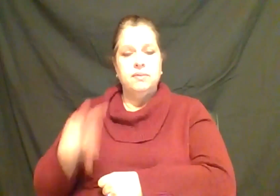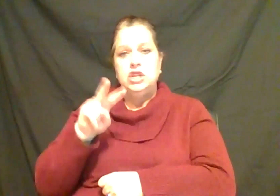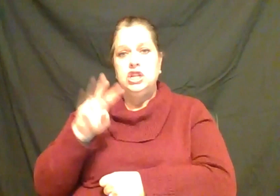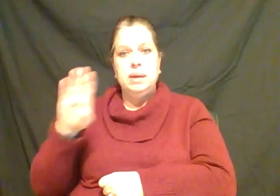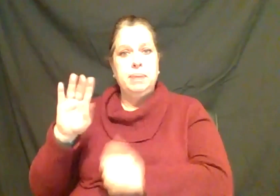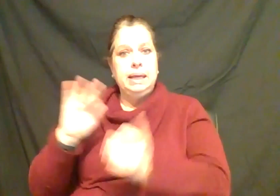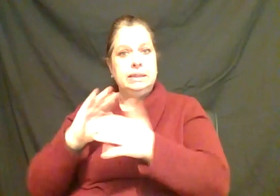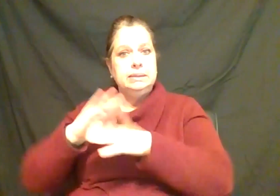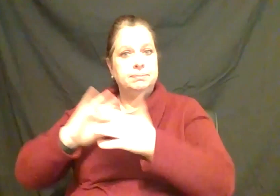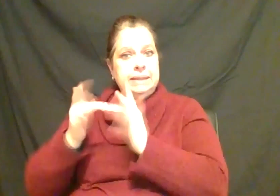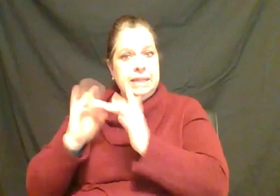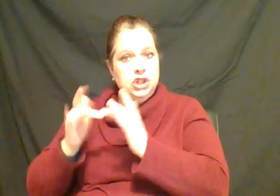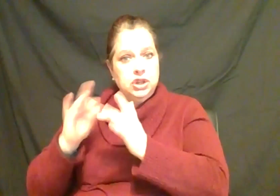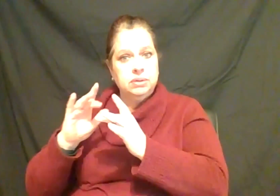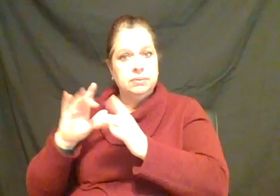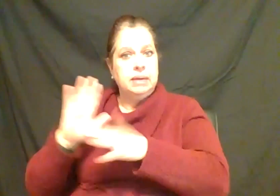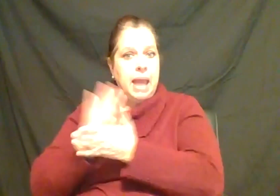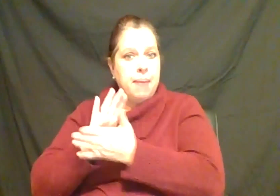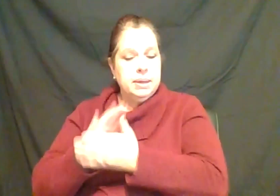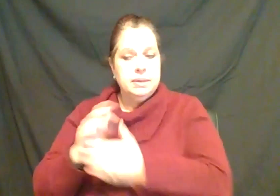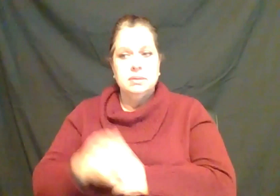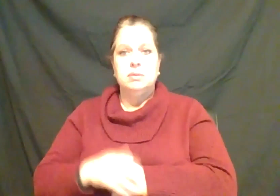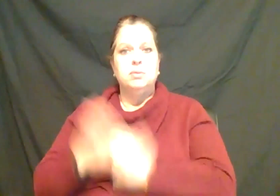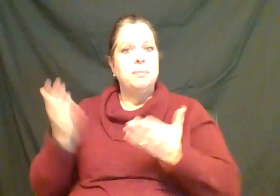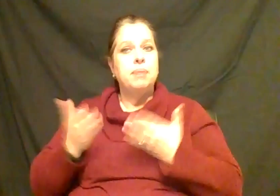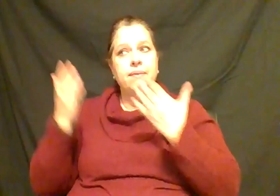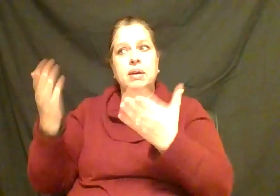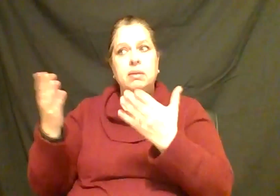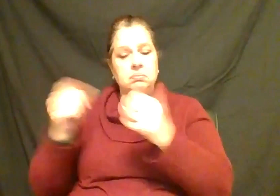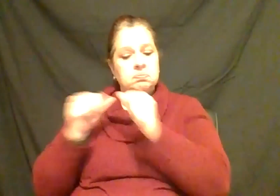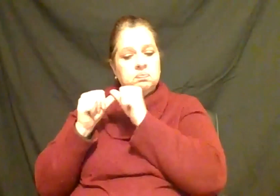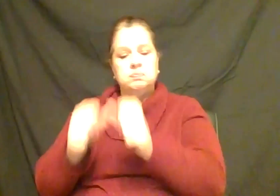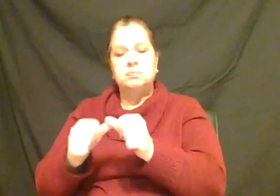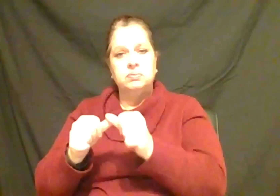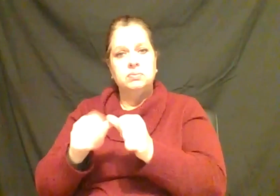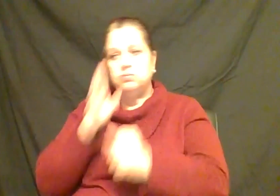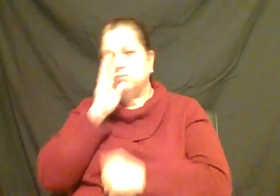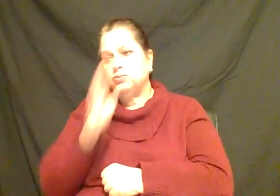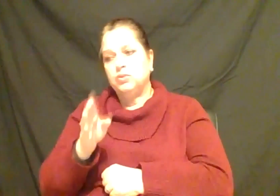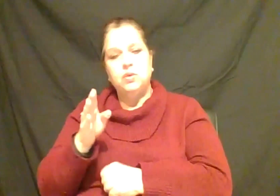we make courses available to students so that they can remain on track for graduation so a change to